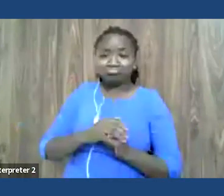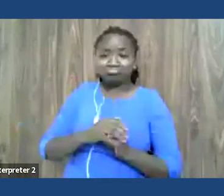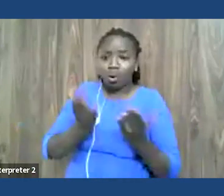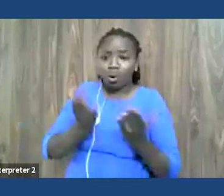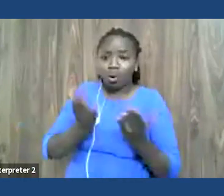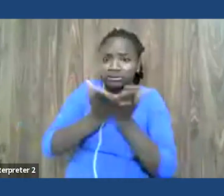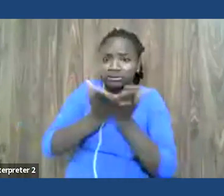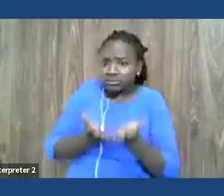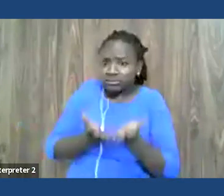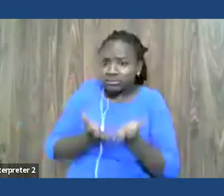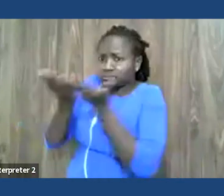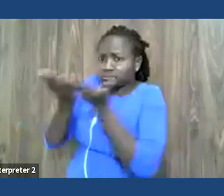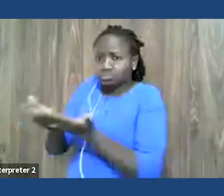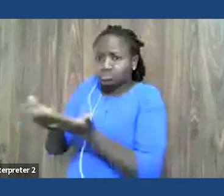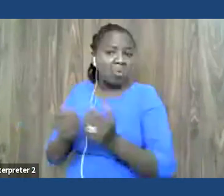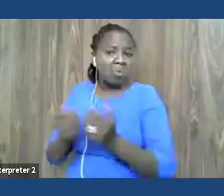to close that gap.